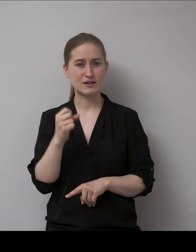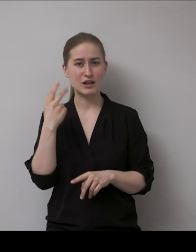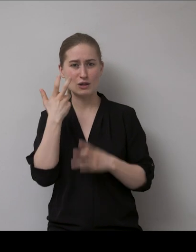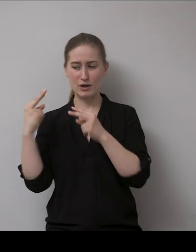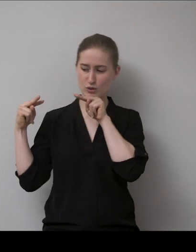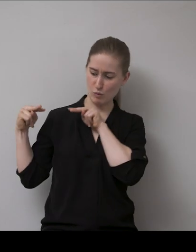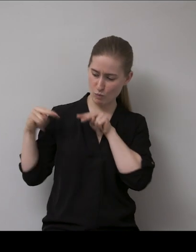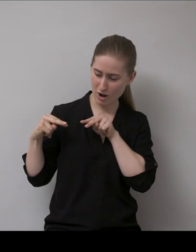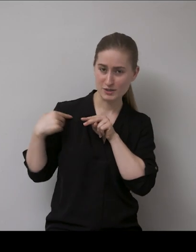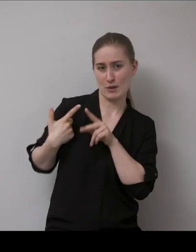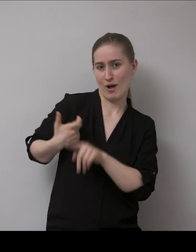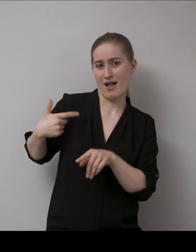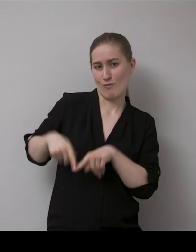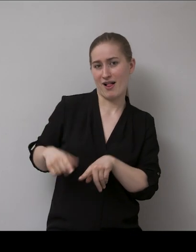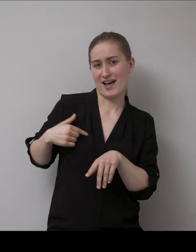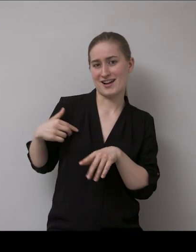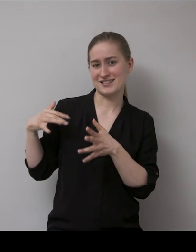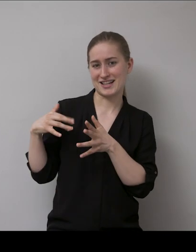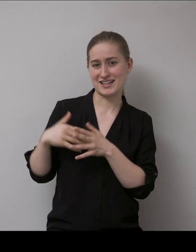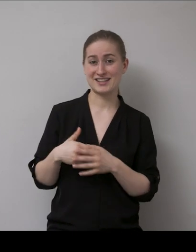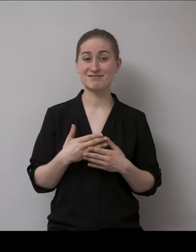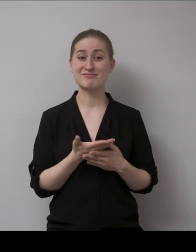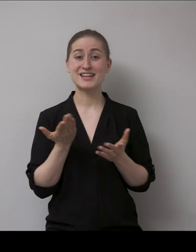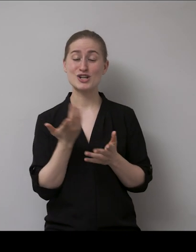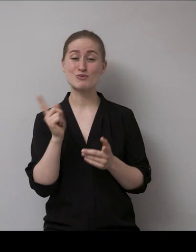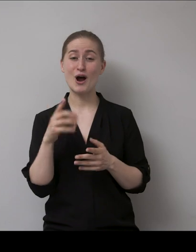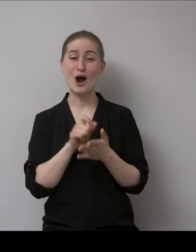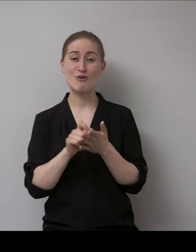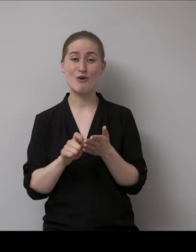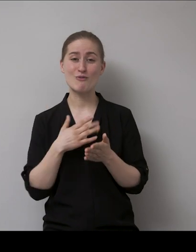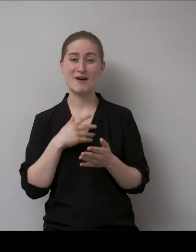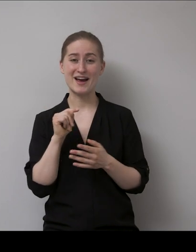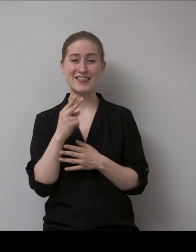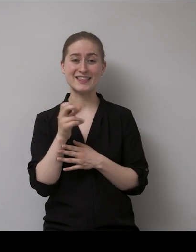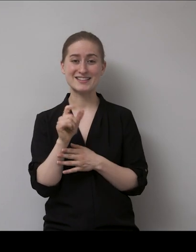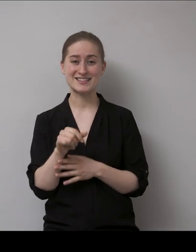This is my campus. Here's where I wrote my thesis. This is my campus.